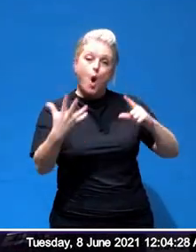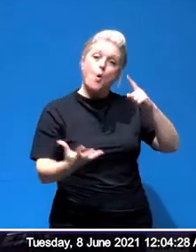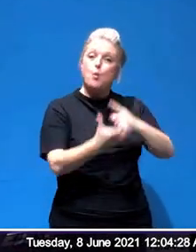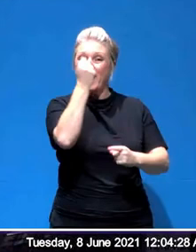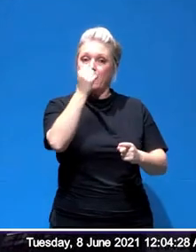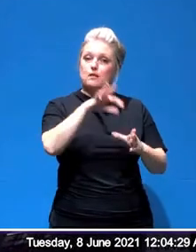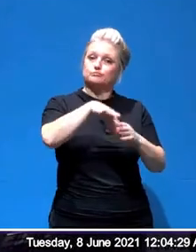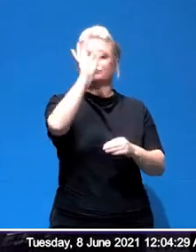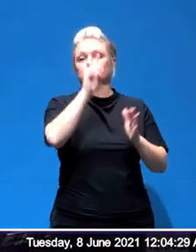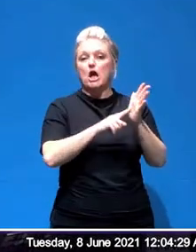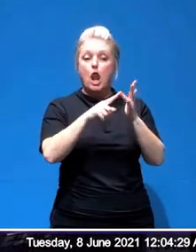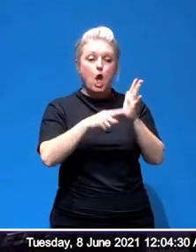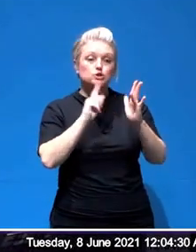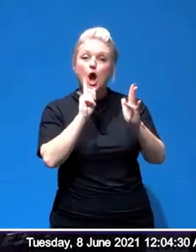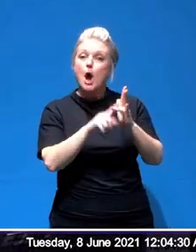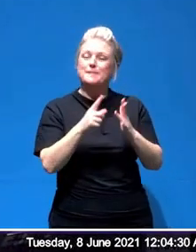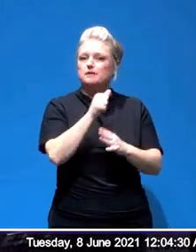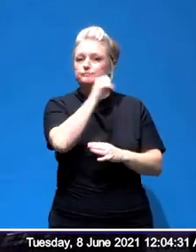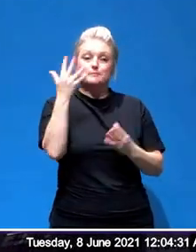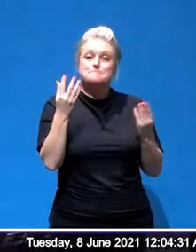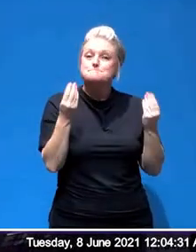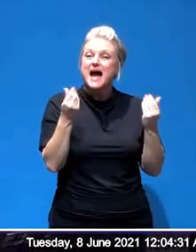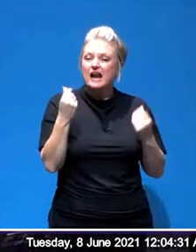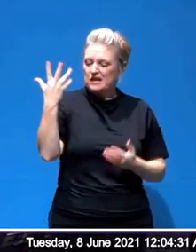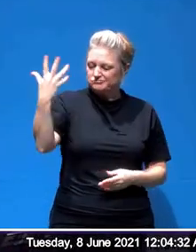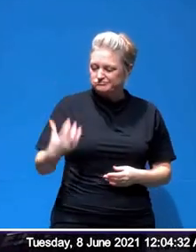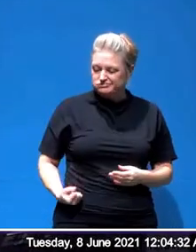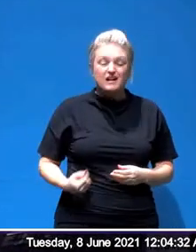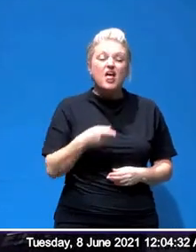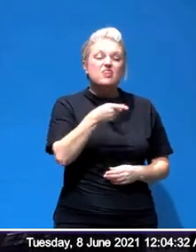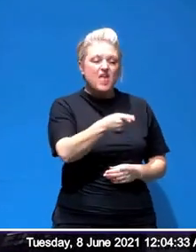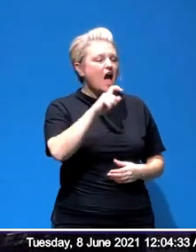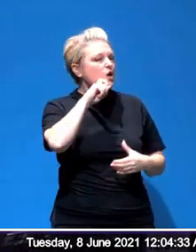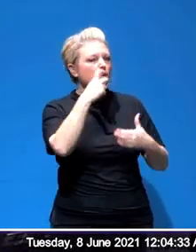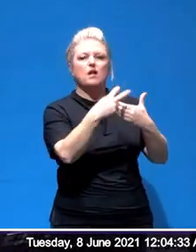If I win Lotto tomorrow, no matter where Daniel is, I will be there,